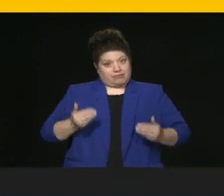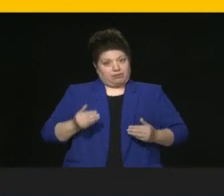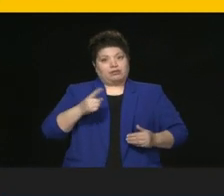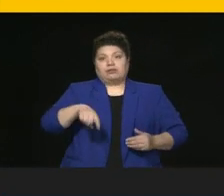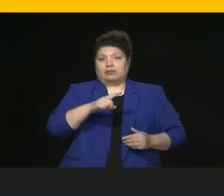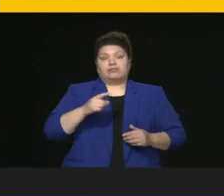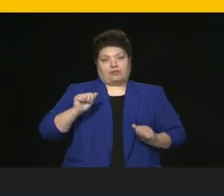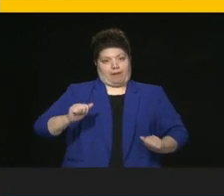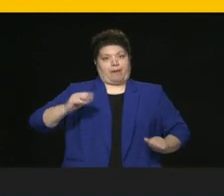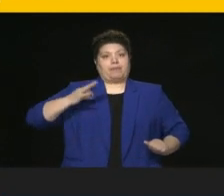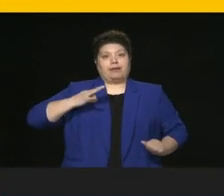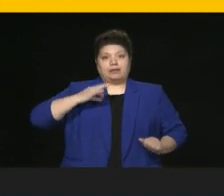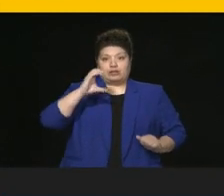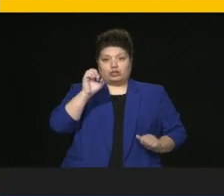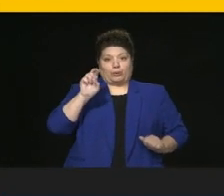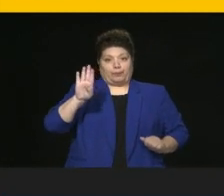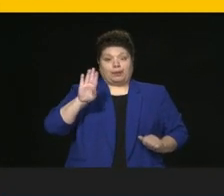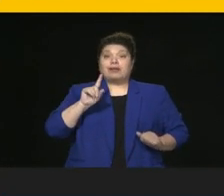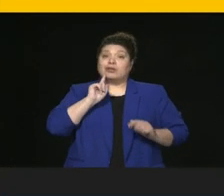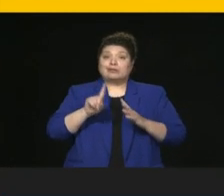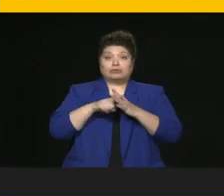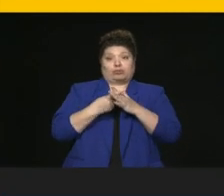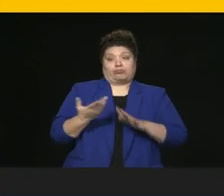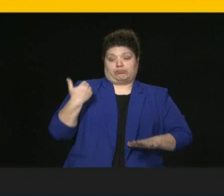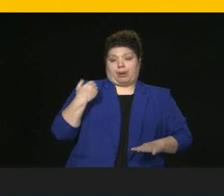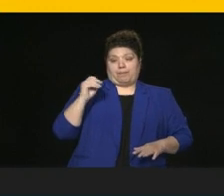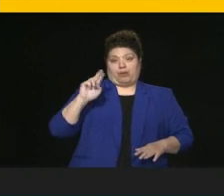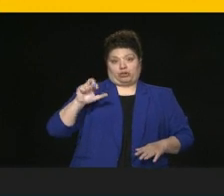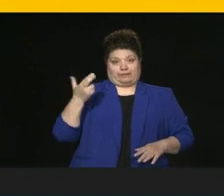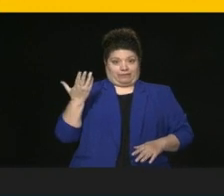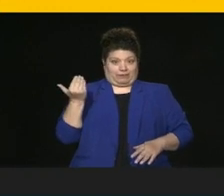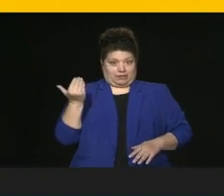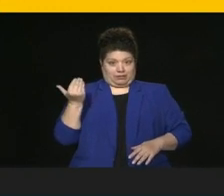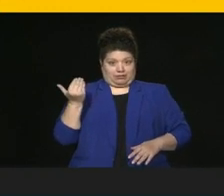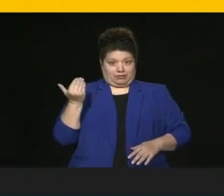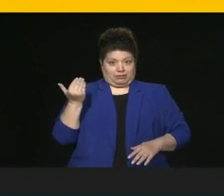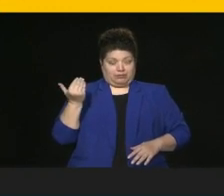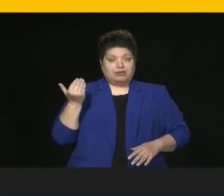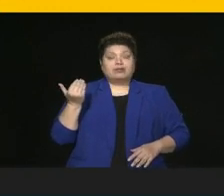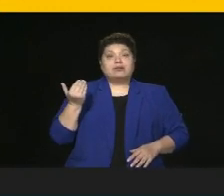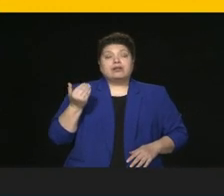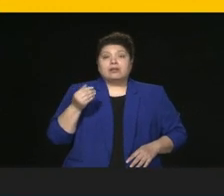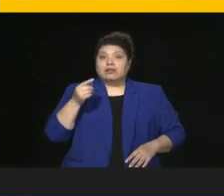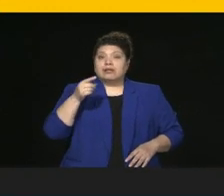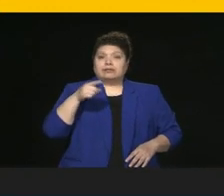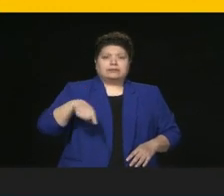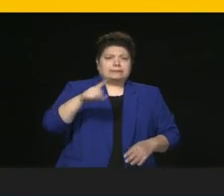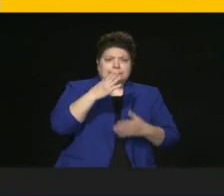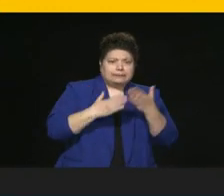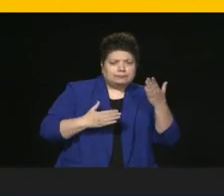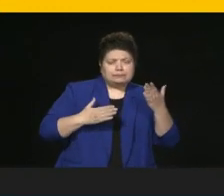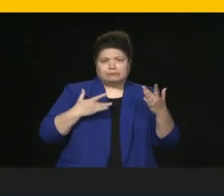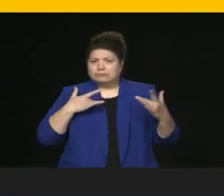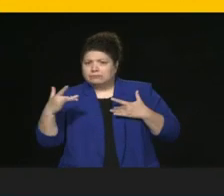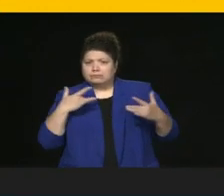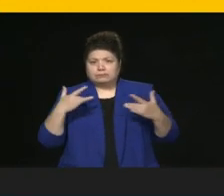NOW HAVE ACCESS TO THE CERB BACK DATED TO MARCH 15TH.